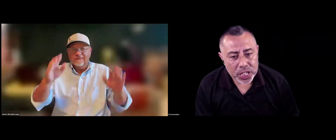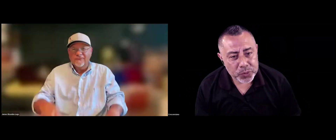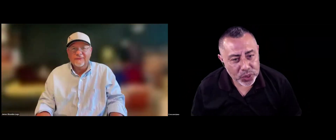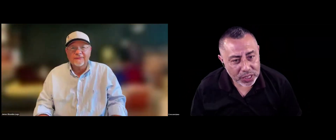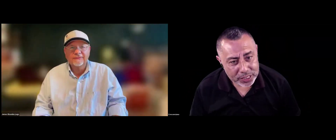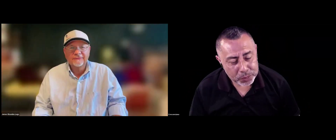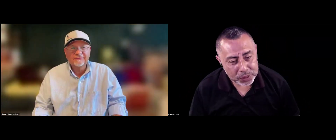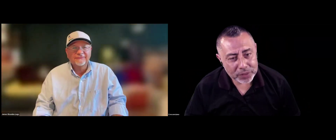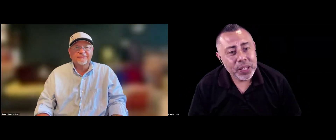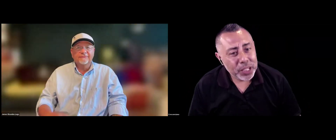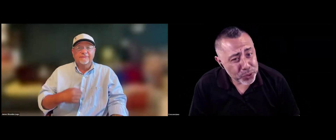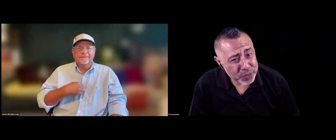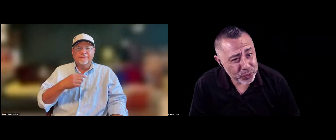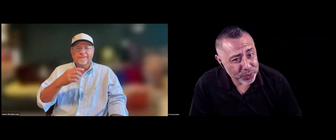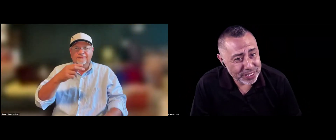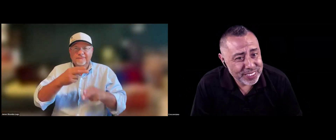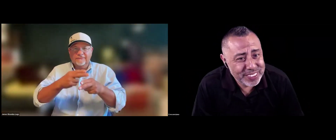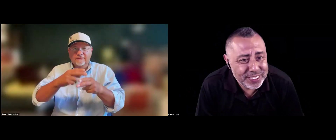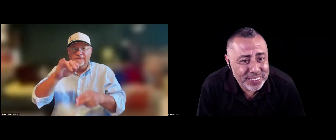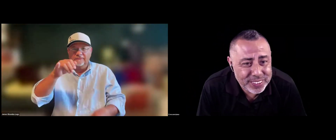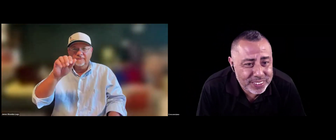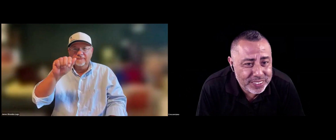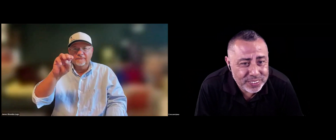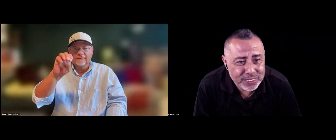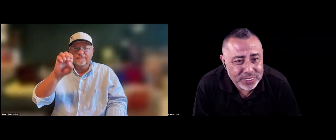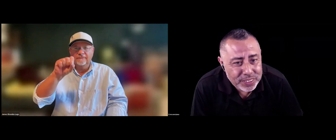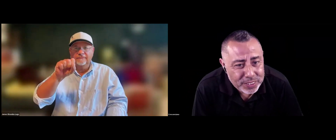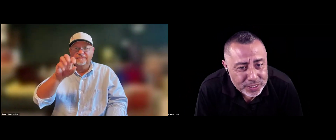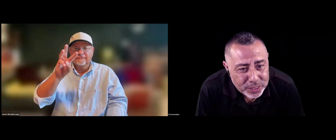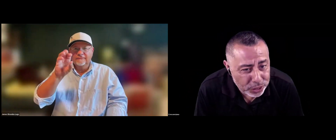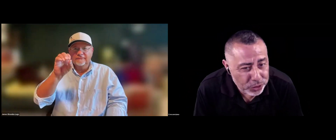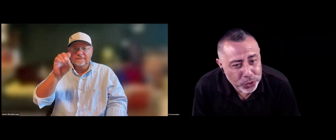This is James wouldn't like speaking. Hello everyone.